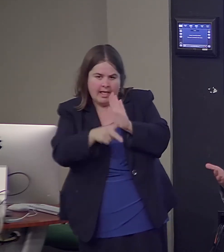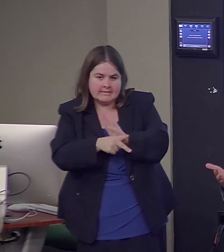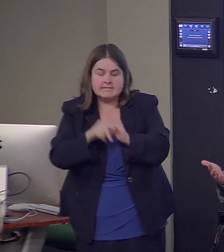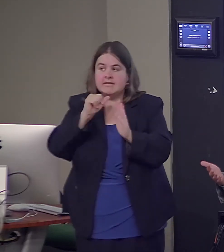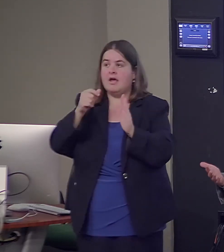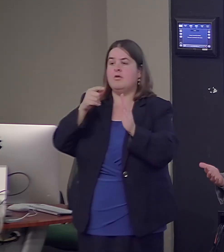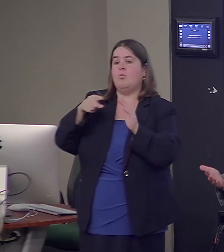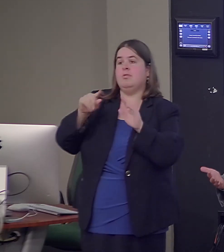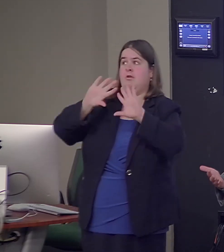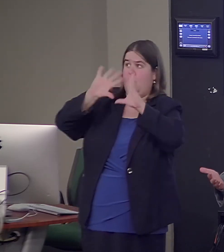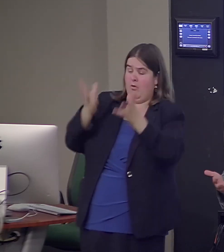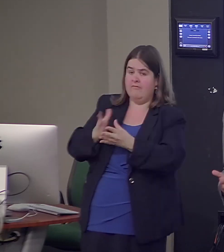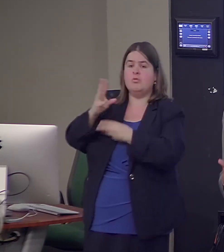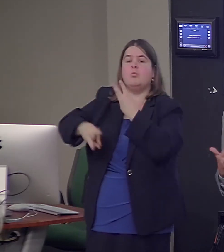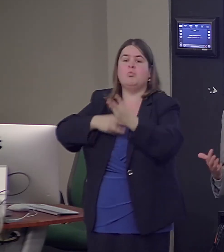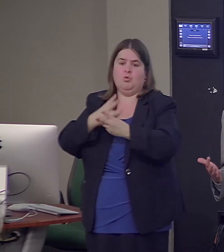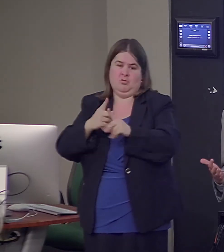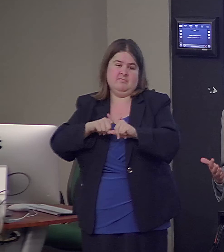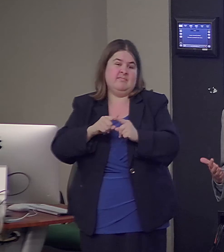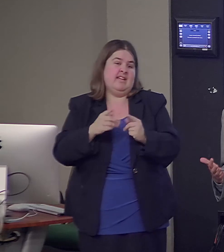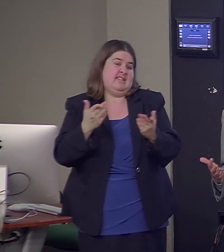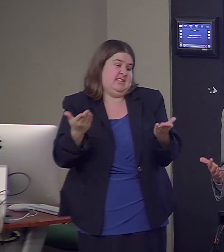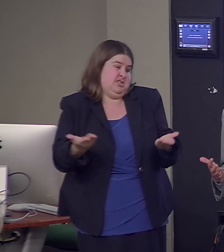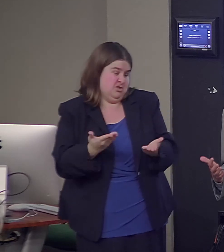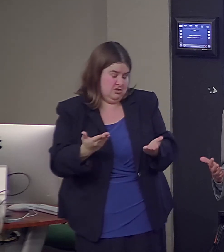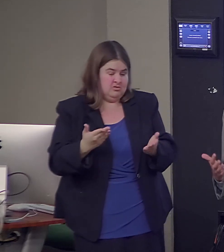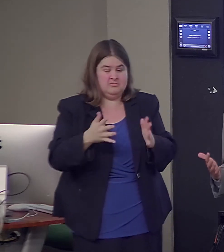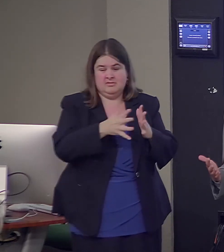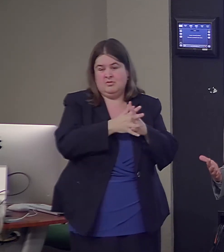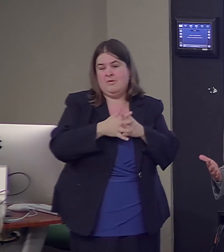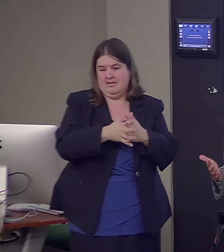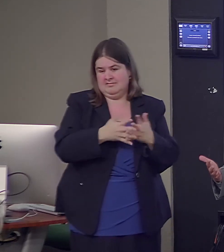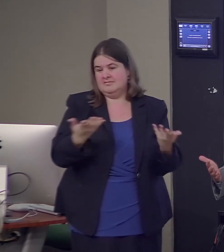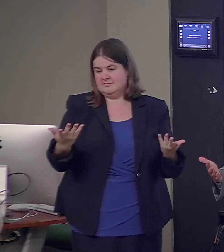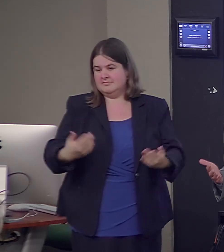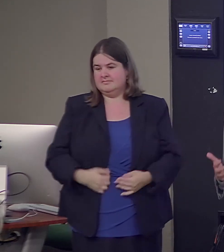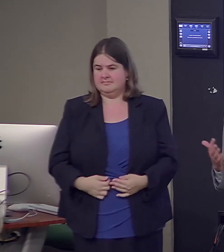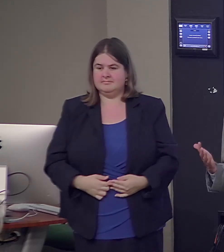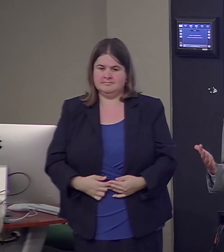with institutionalization but with neglect here in the United States, I think that